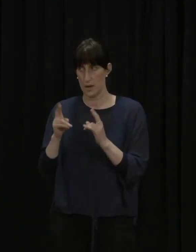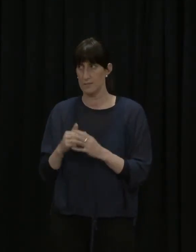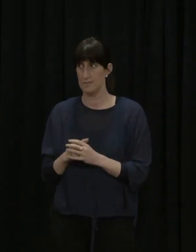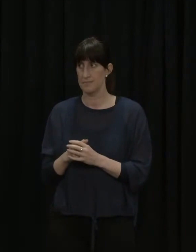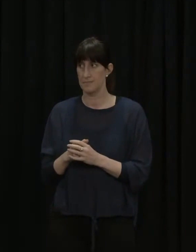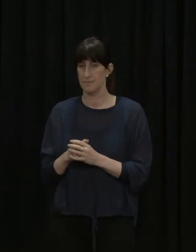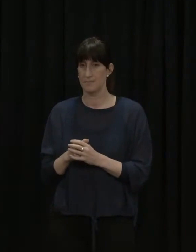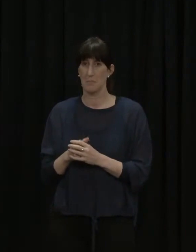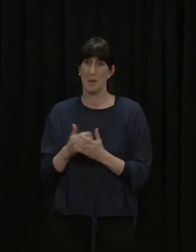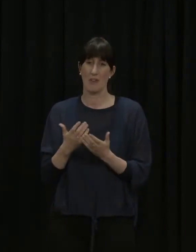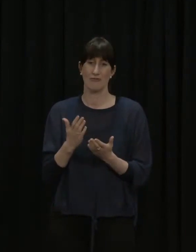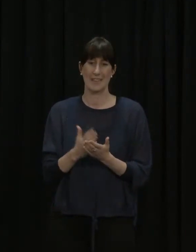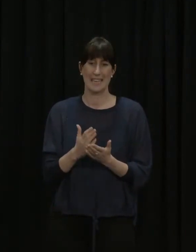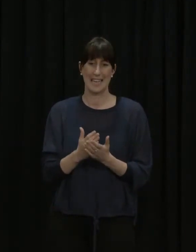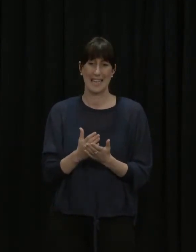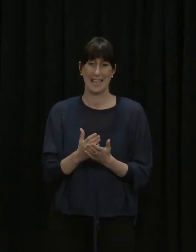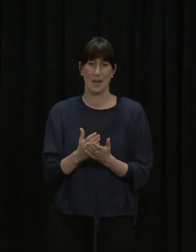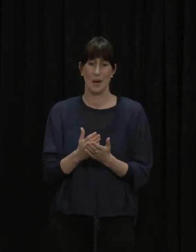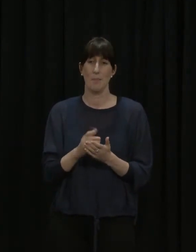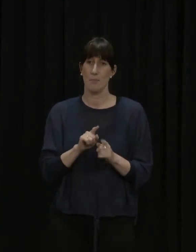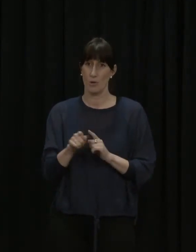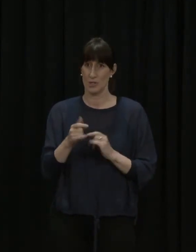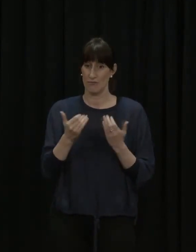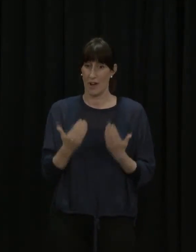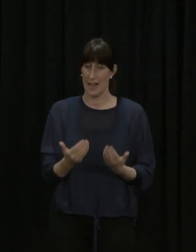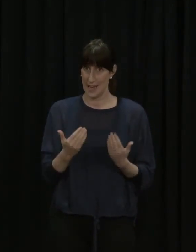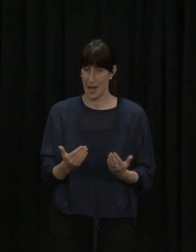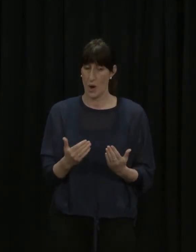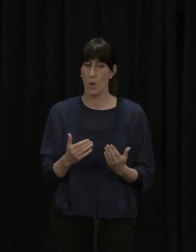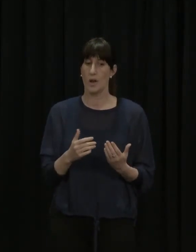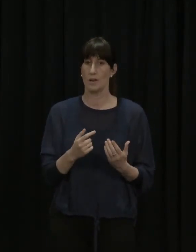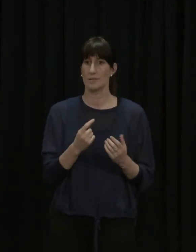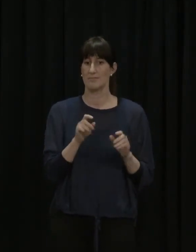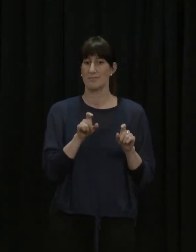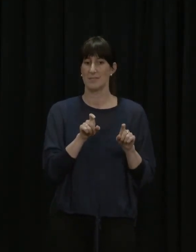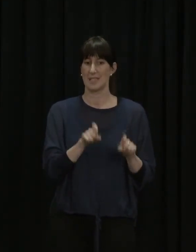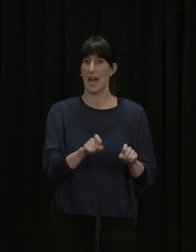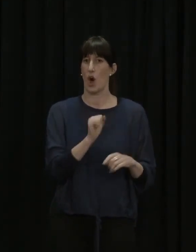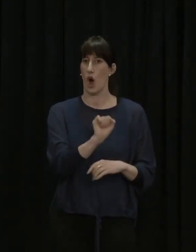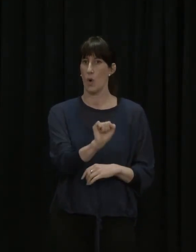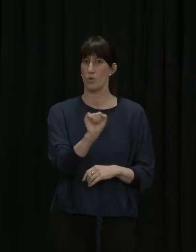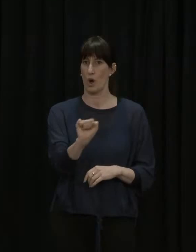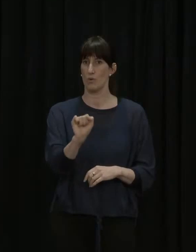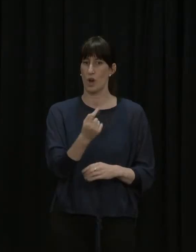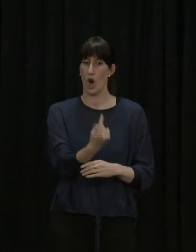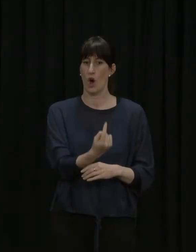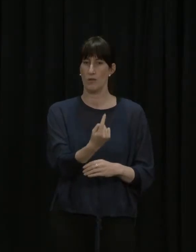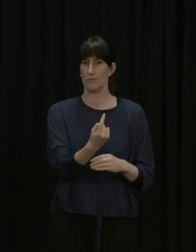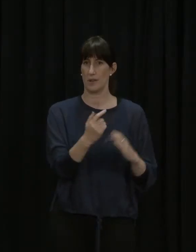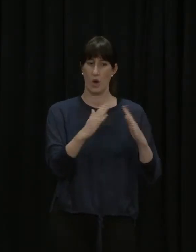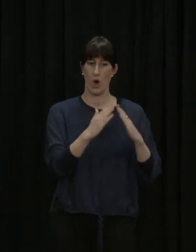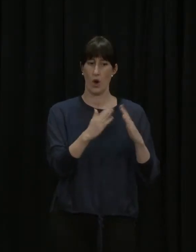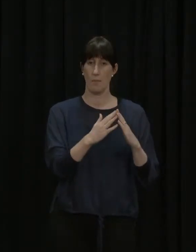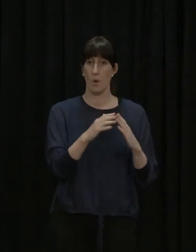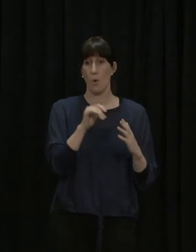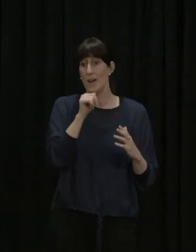around the country. To accommodate positive cases. We are moving much more to the